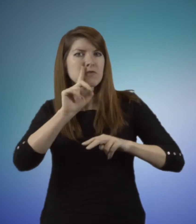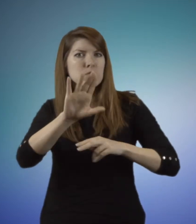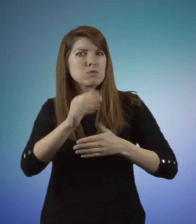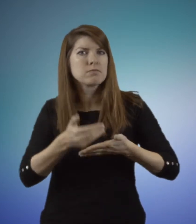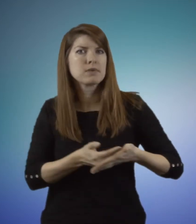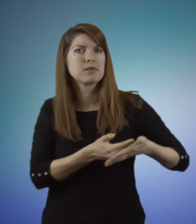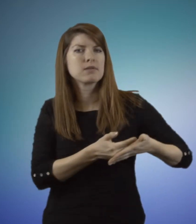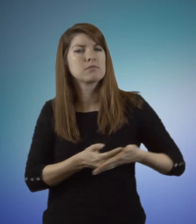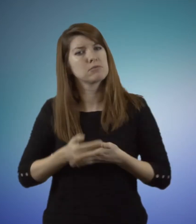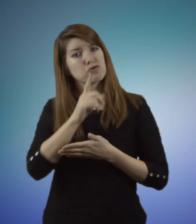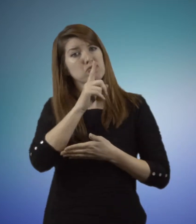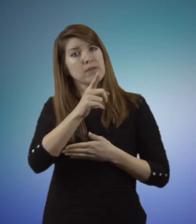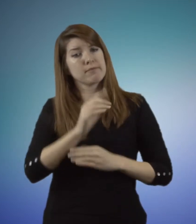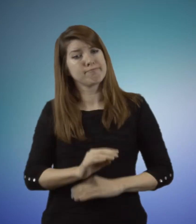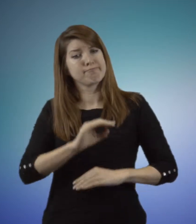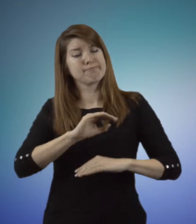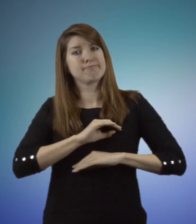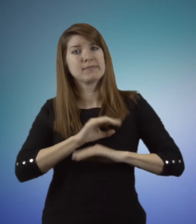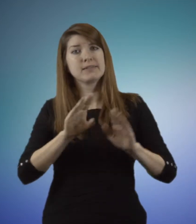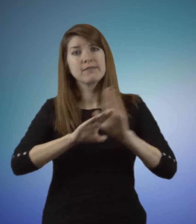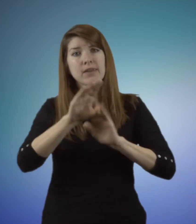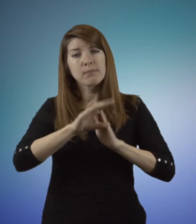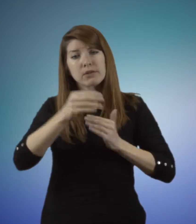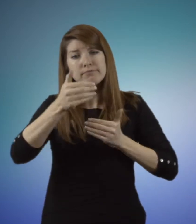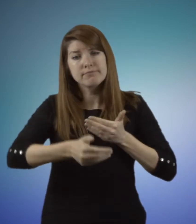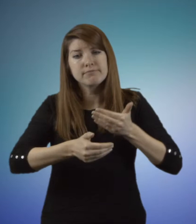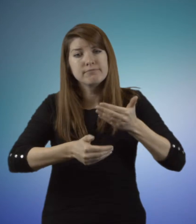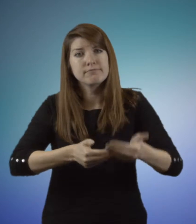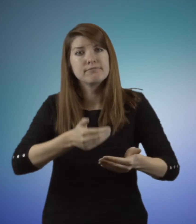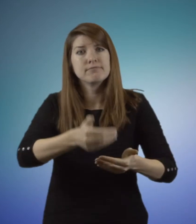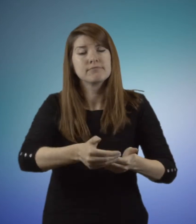of monitoring your baby so that we can make sure that they're reaching developmental markers.